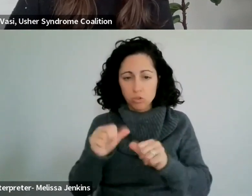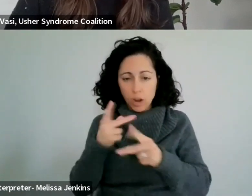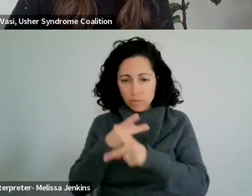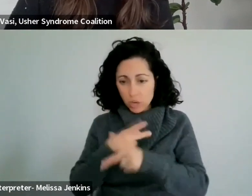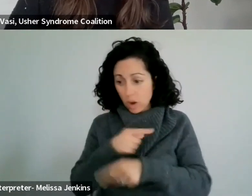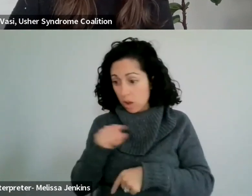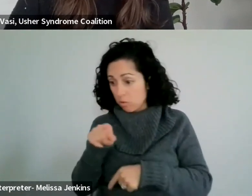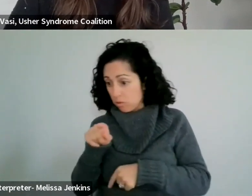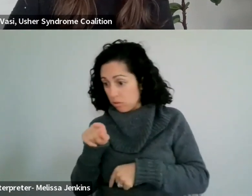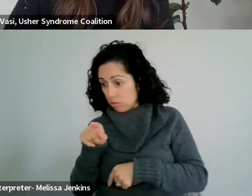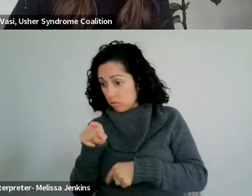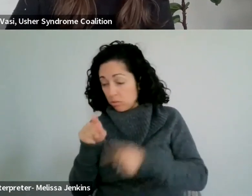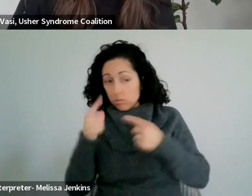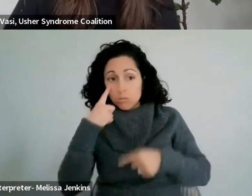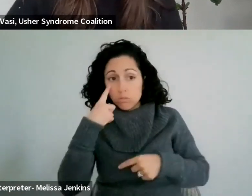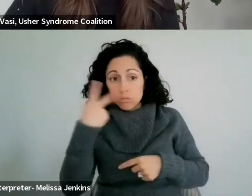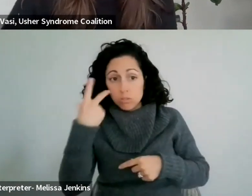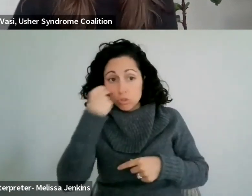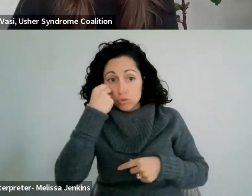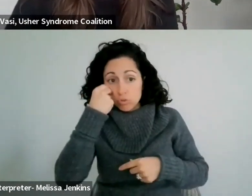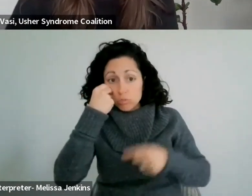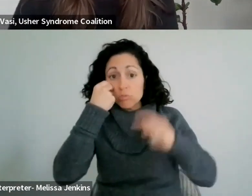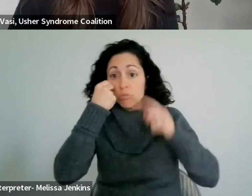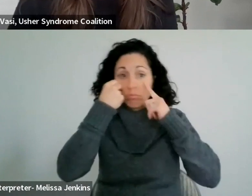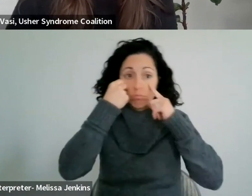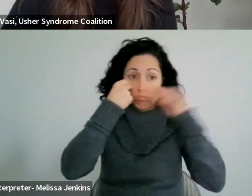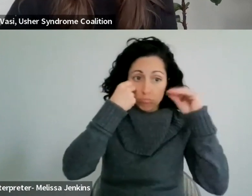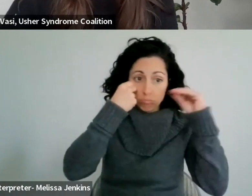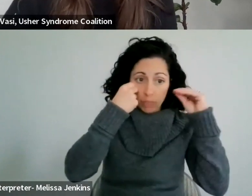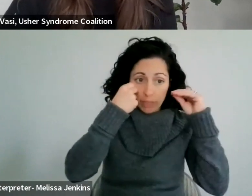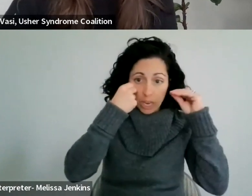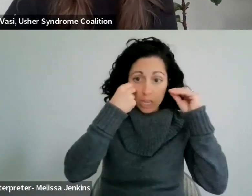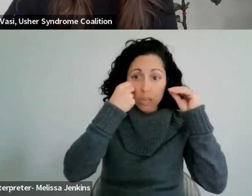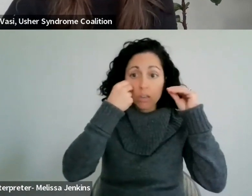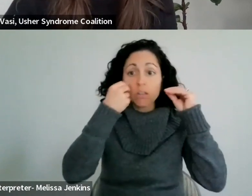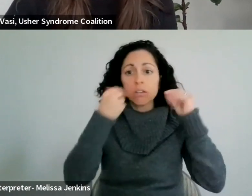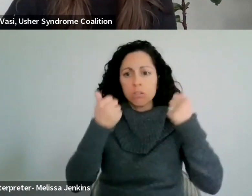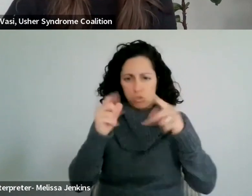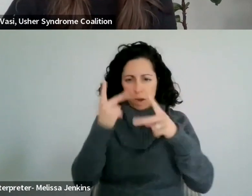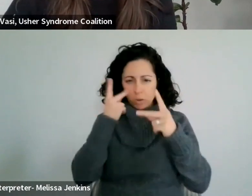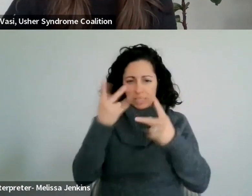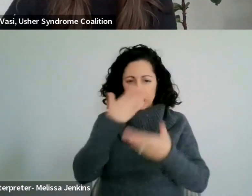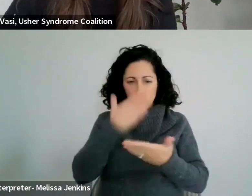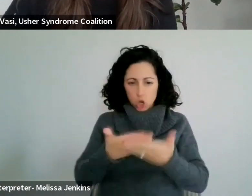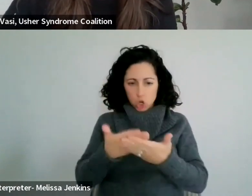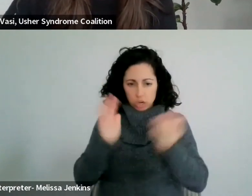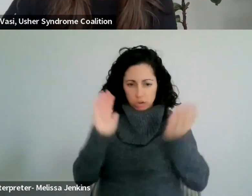So for the first part, we share what, what, what your your,